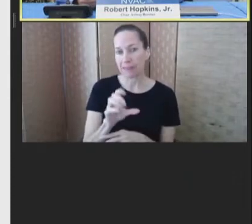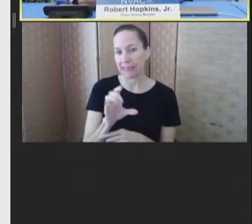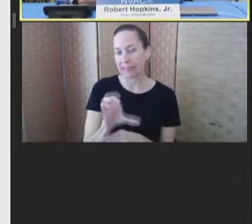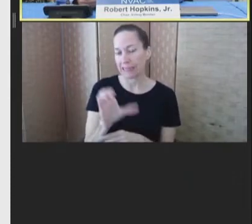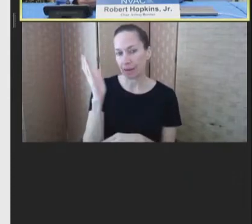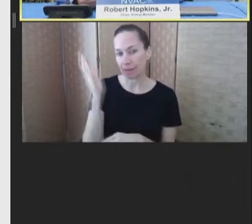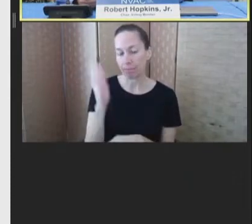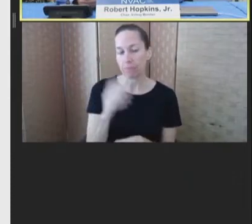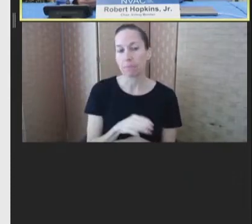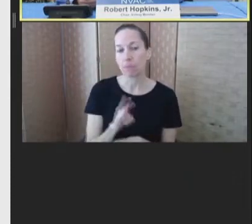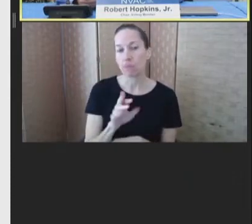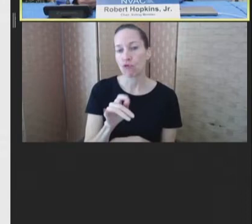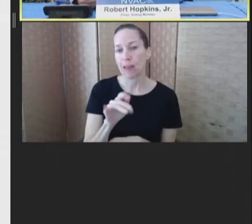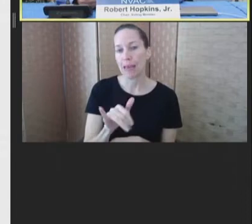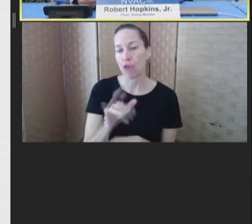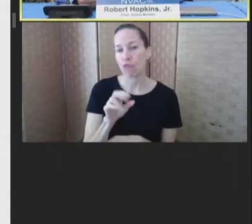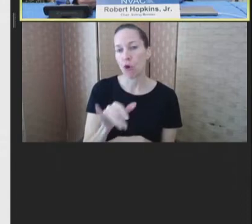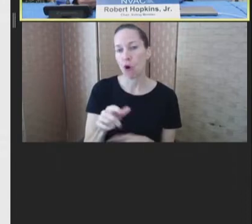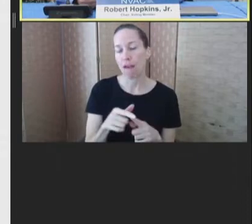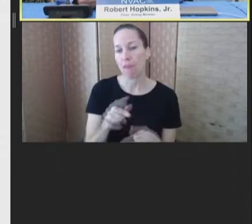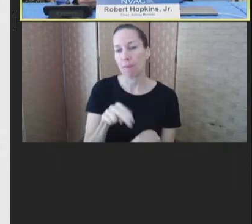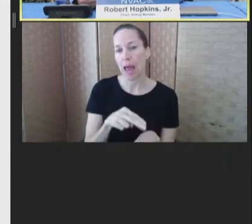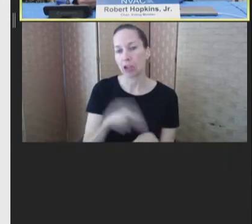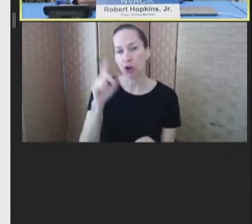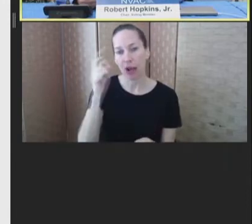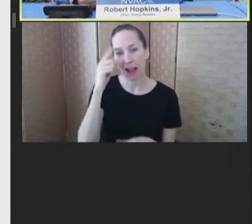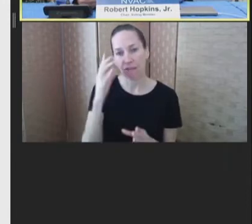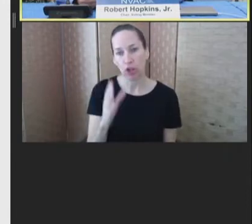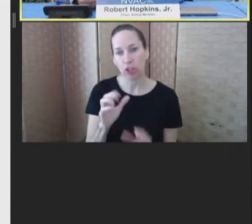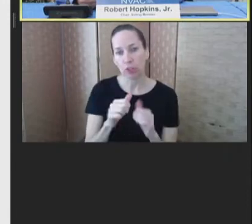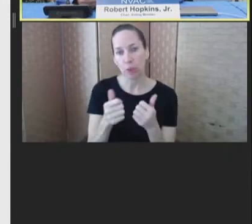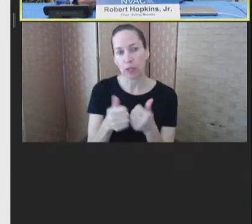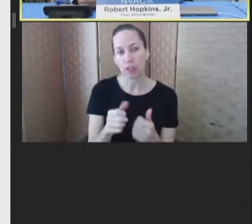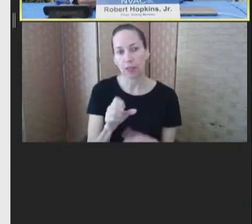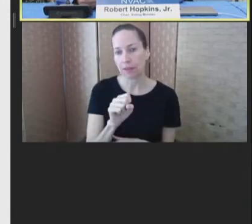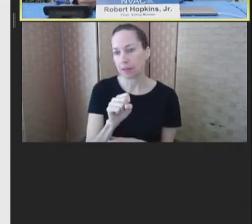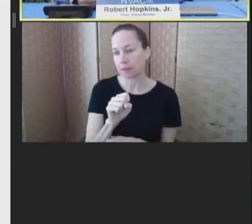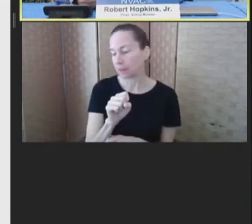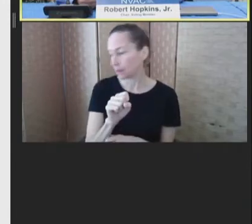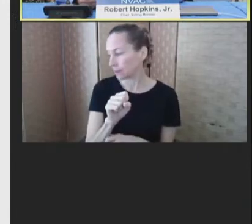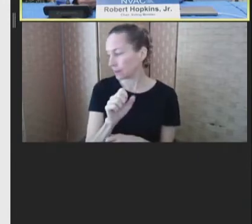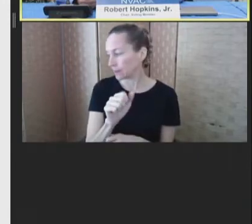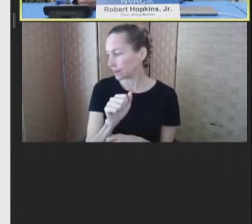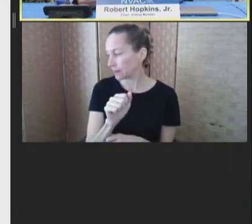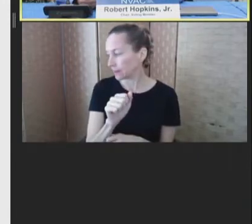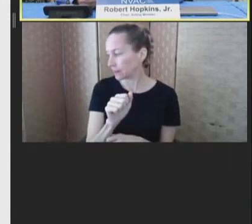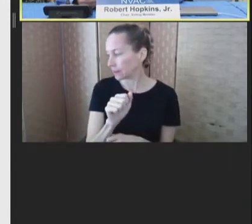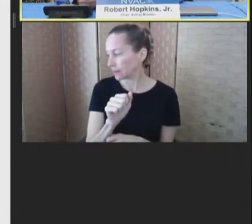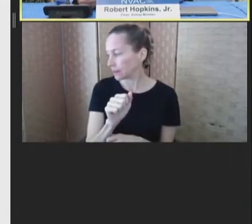Governor's Association, Simon Kasam for the university -- or from the Arizona Department of